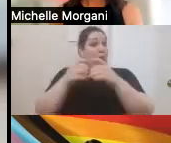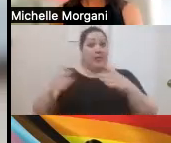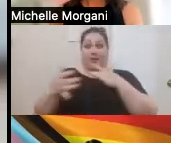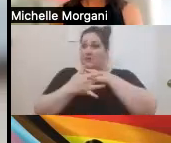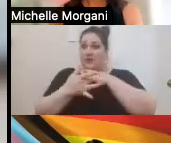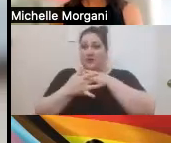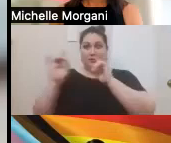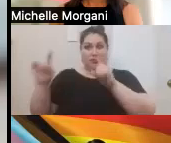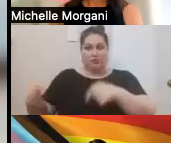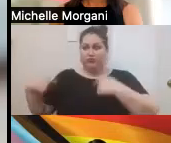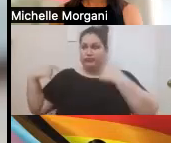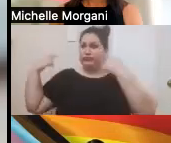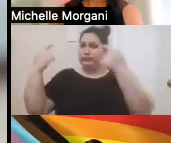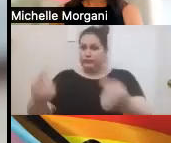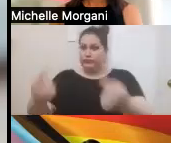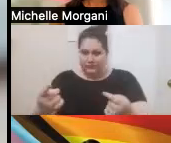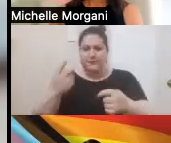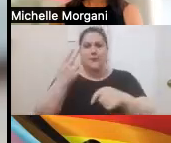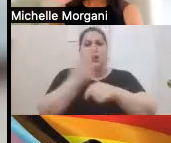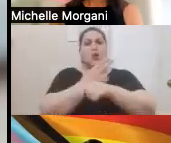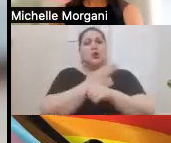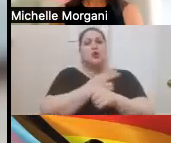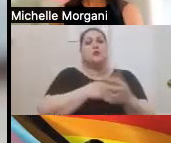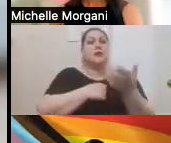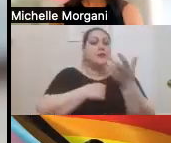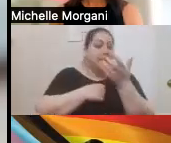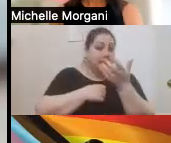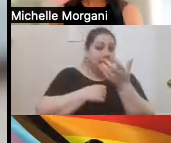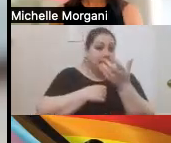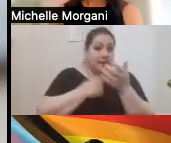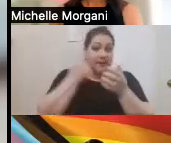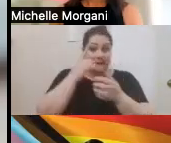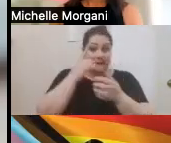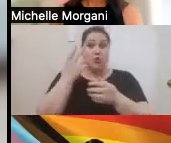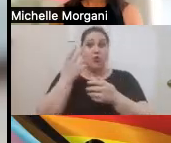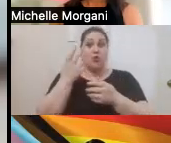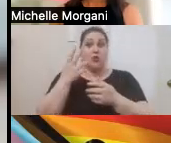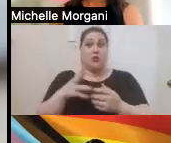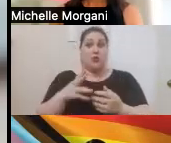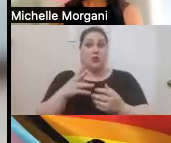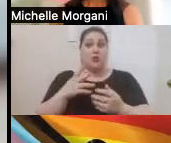speech to assist with reading is a big change to the way a person reads.